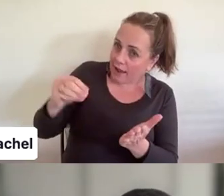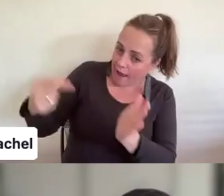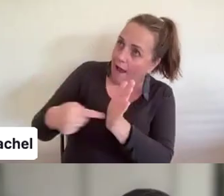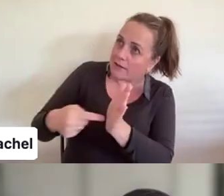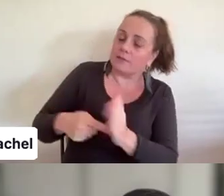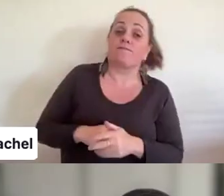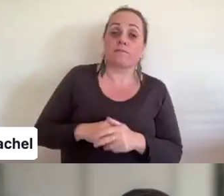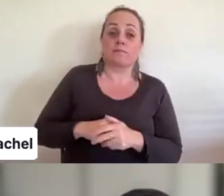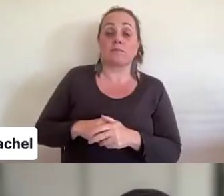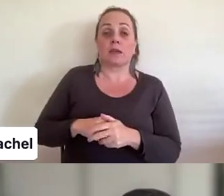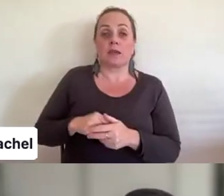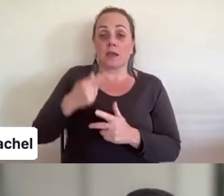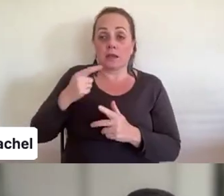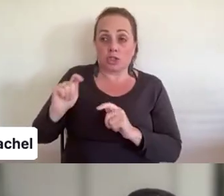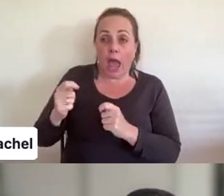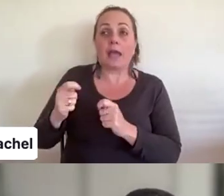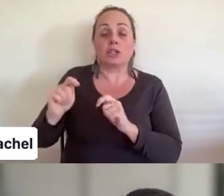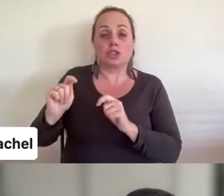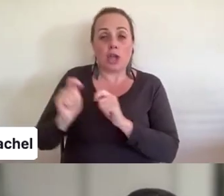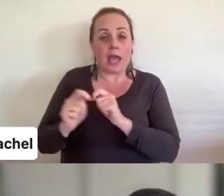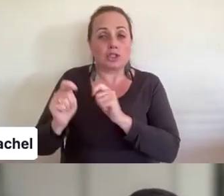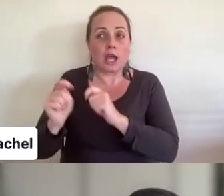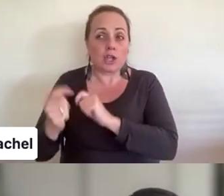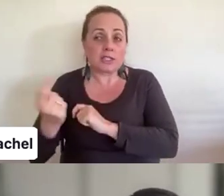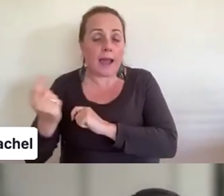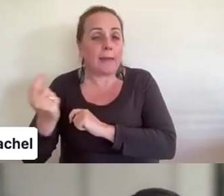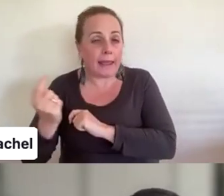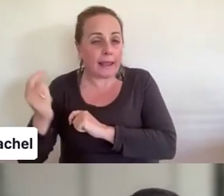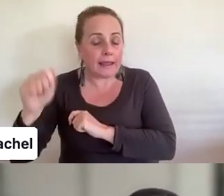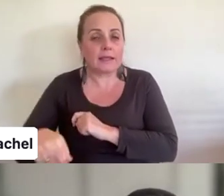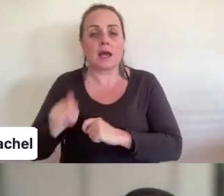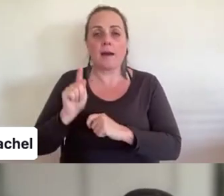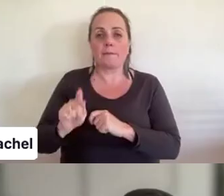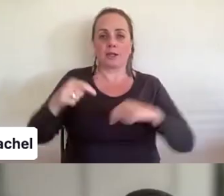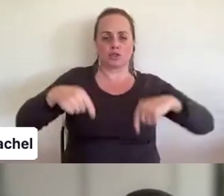happening and we're getting there. But part of the conversation today that I was quite excited about